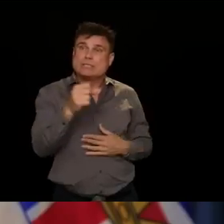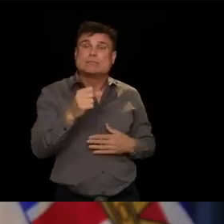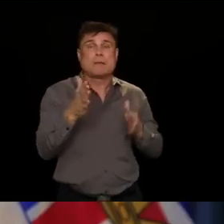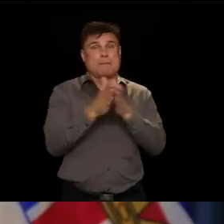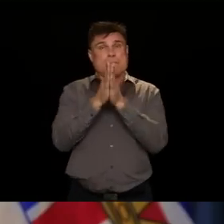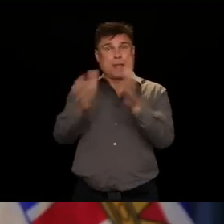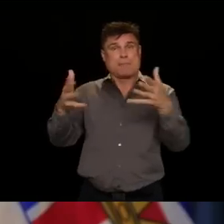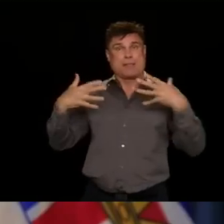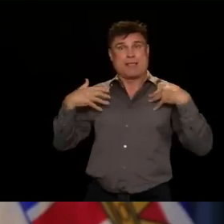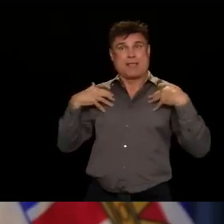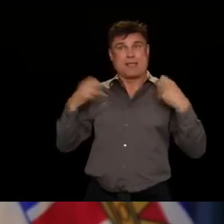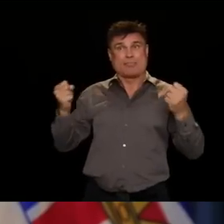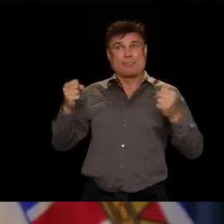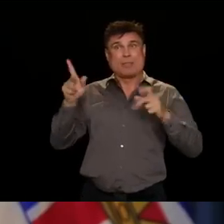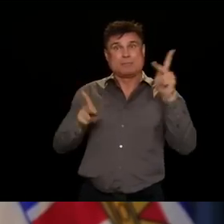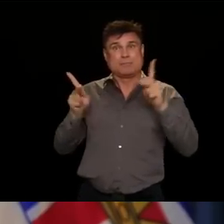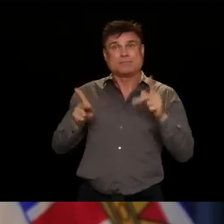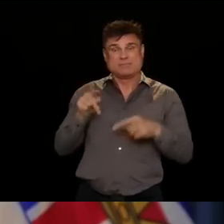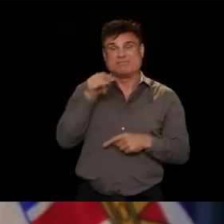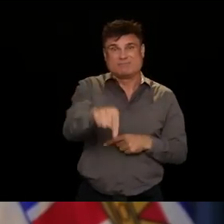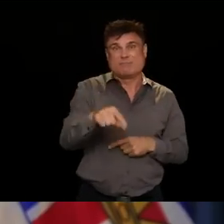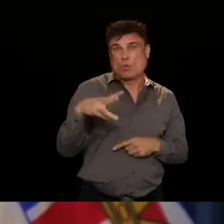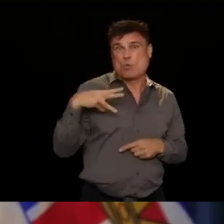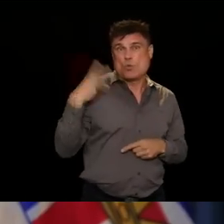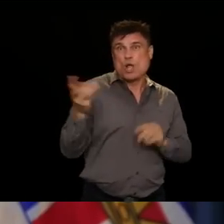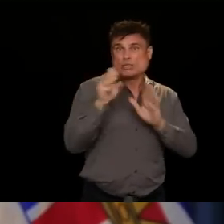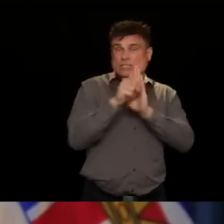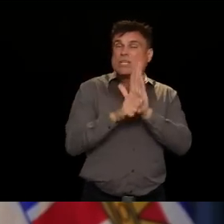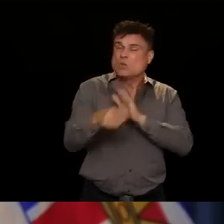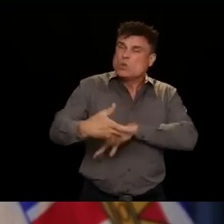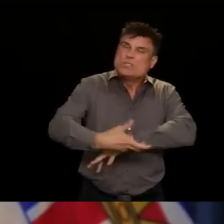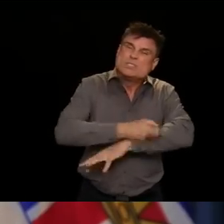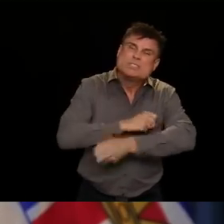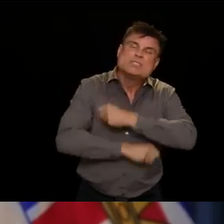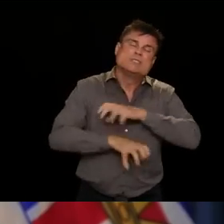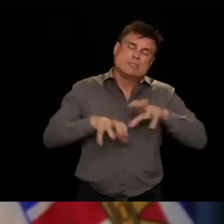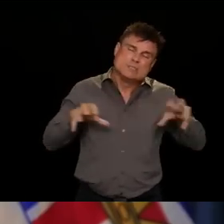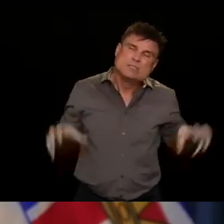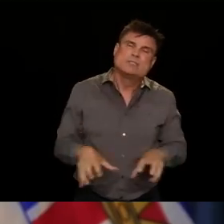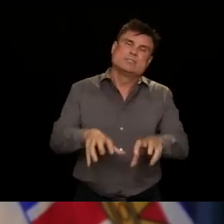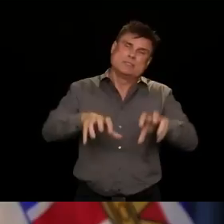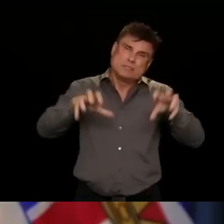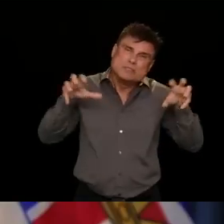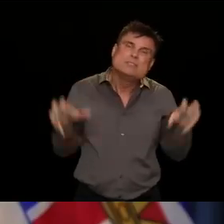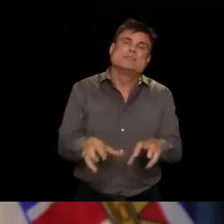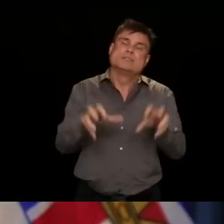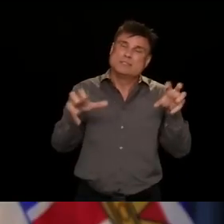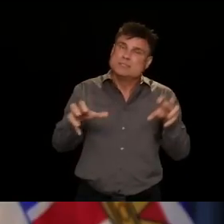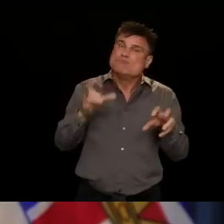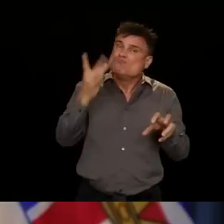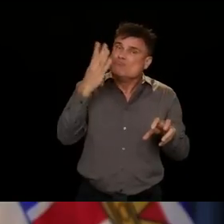You know, it's concerning watching what is going on in Washington.